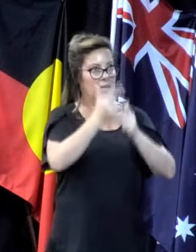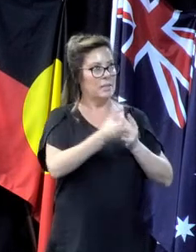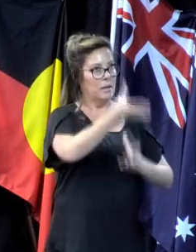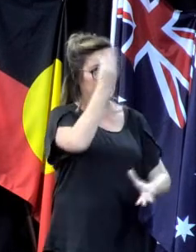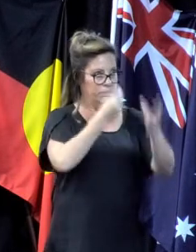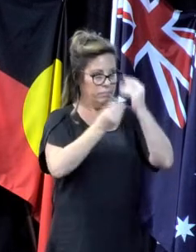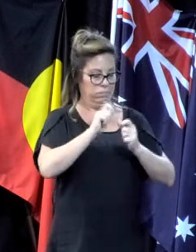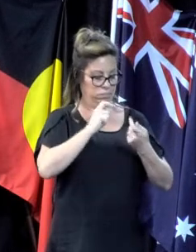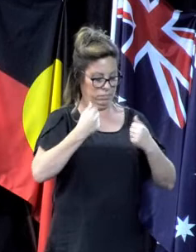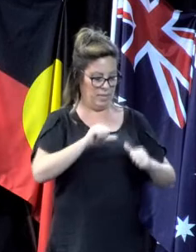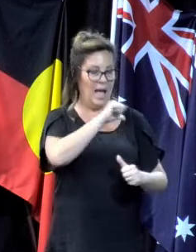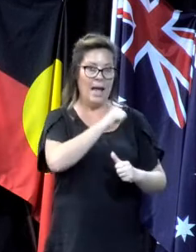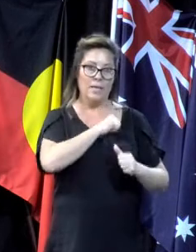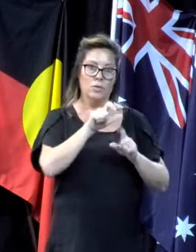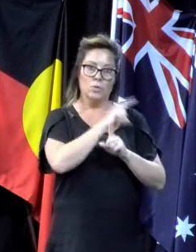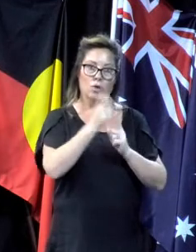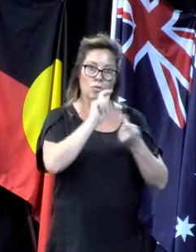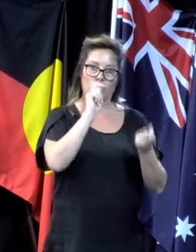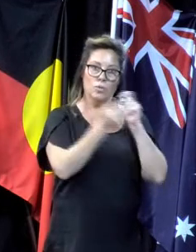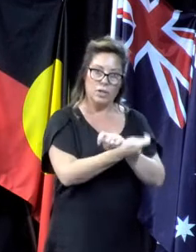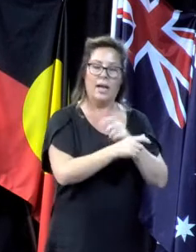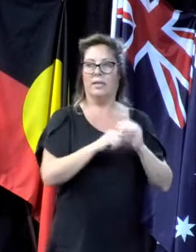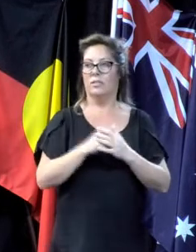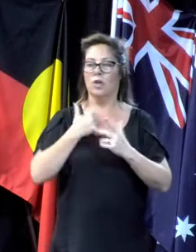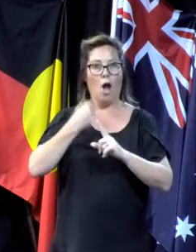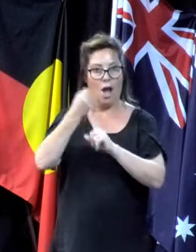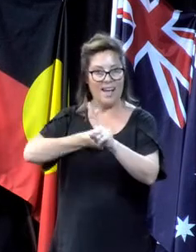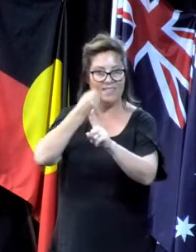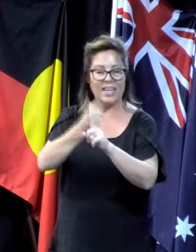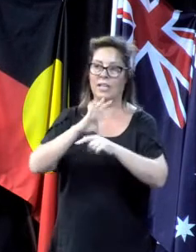I advocate to establish a system where opportunities to provide principals with